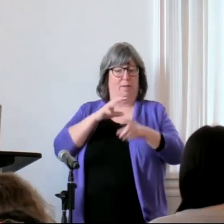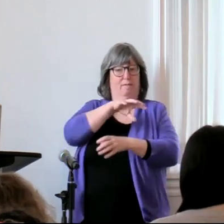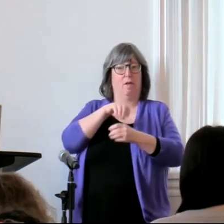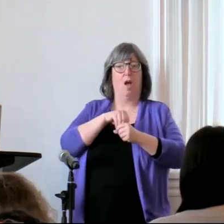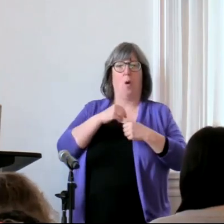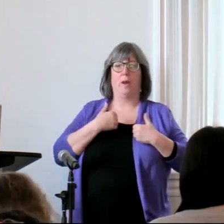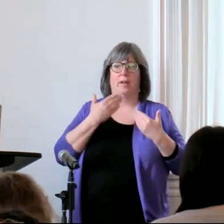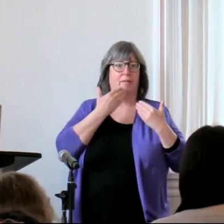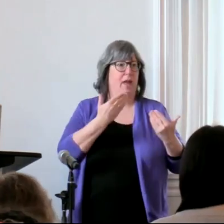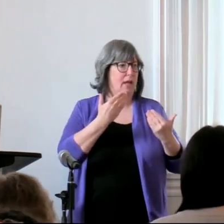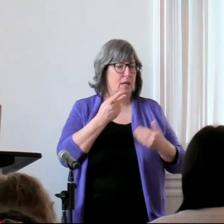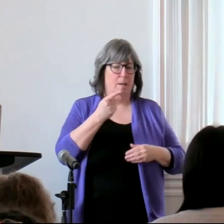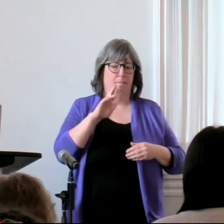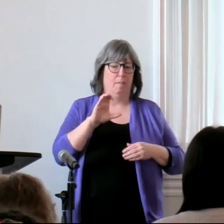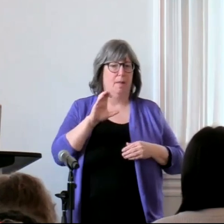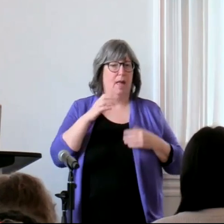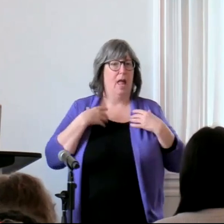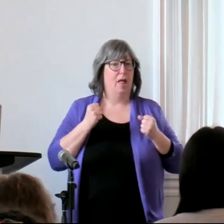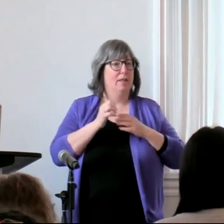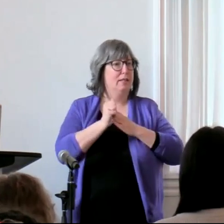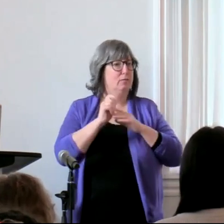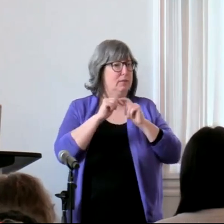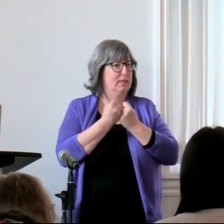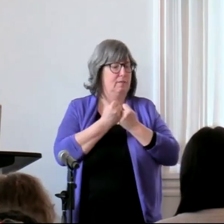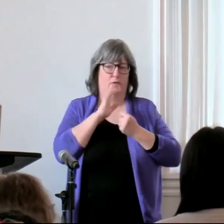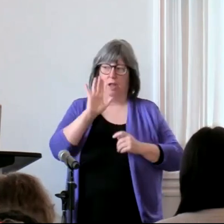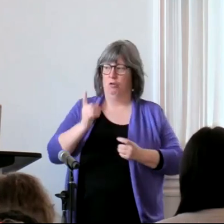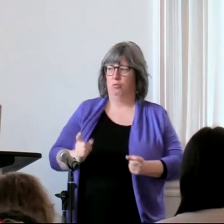I would like to thank the Public Health leadership team for their generous donation,